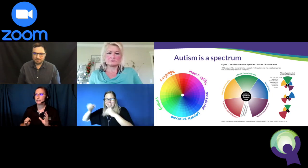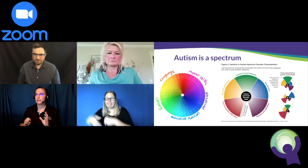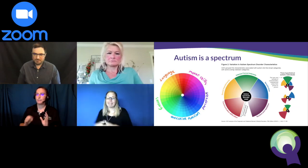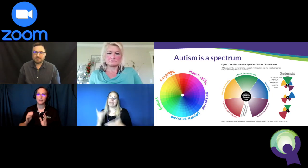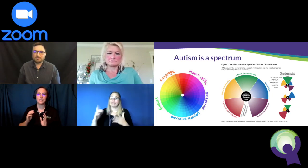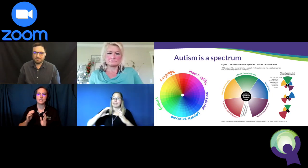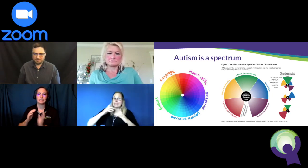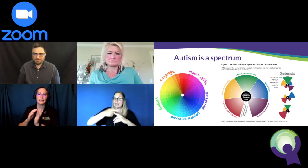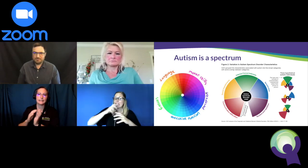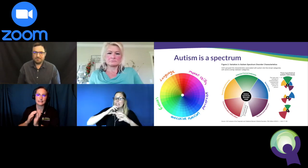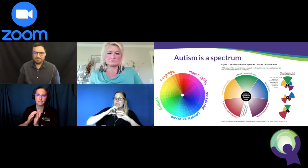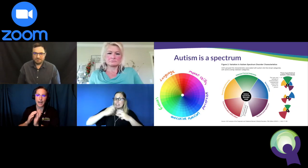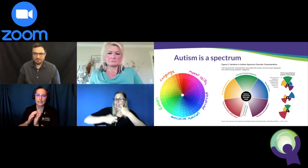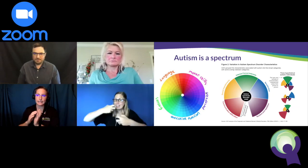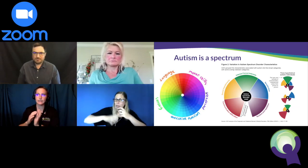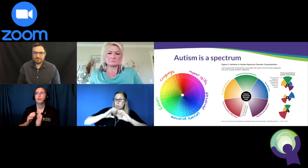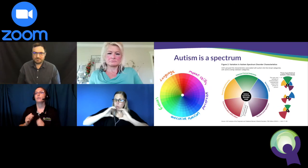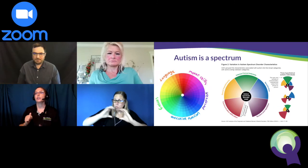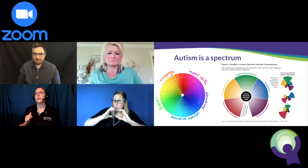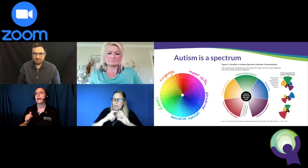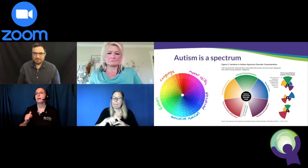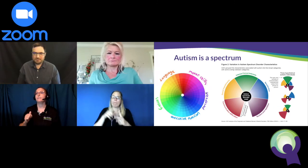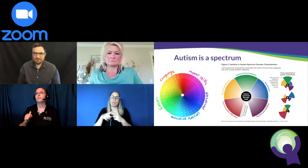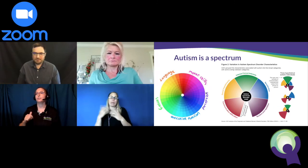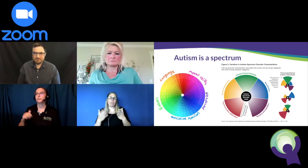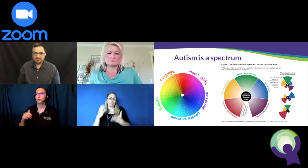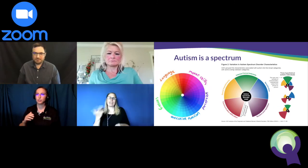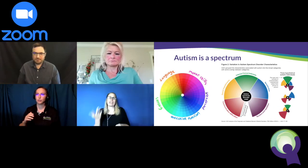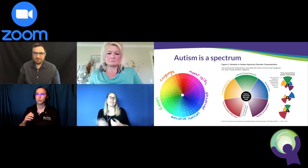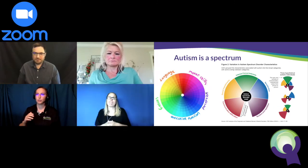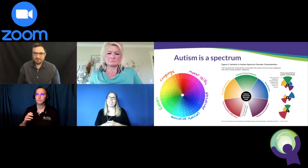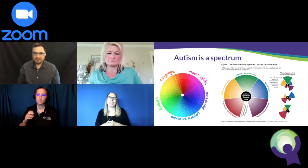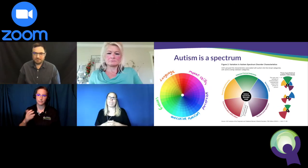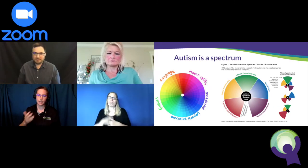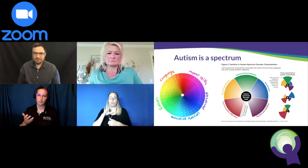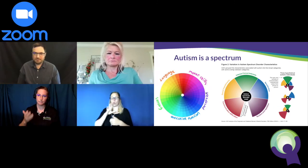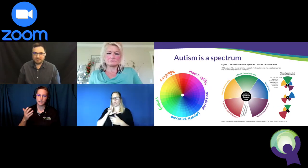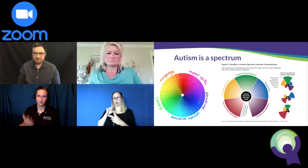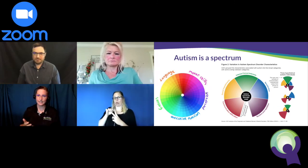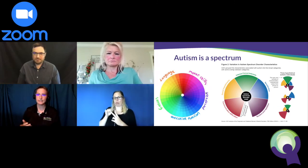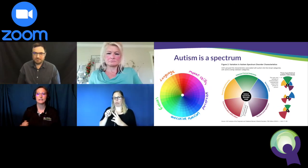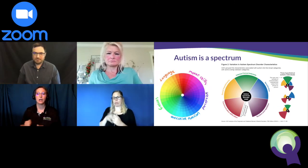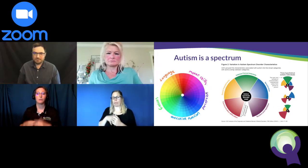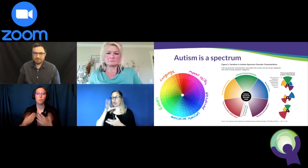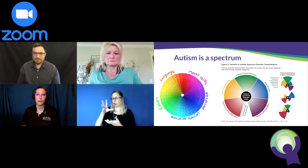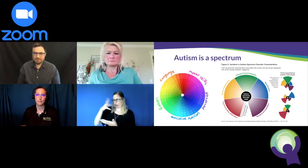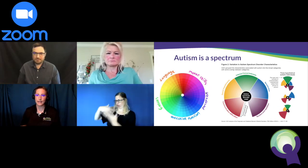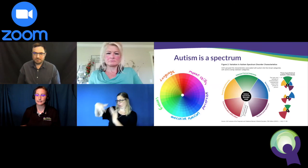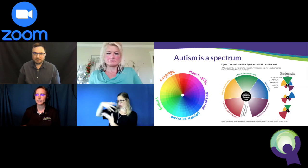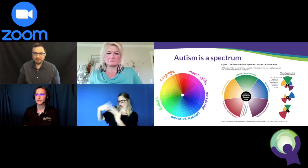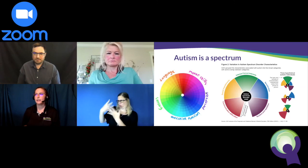it might be less impacted where you have your social deficits are more impacted.